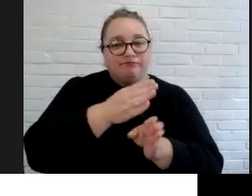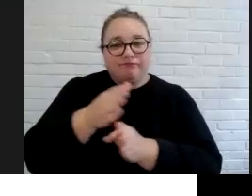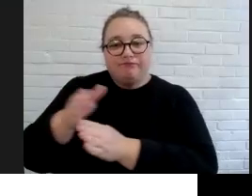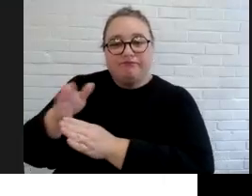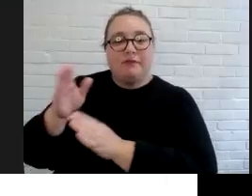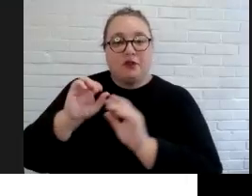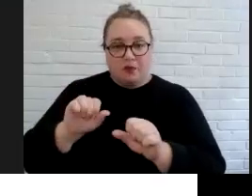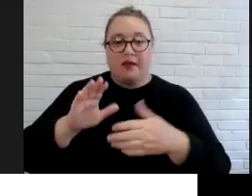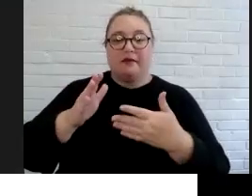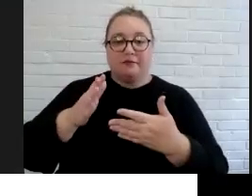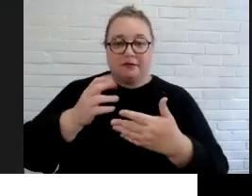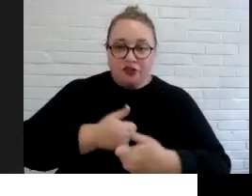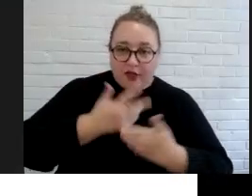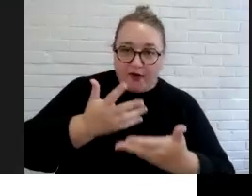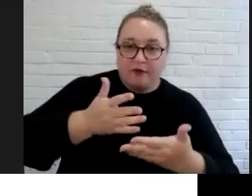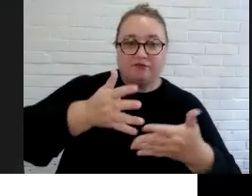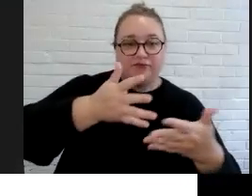And again, depending on your course,